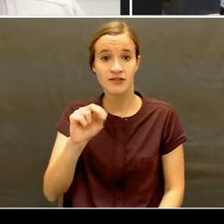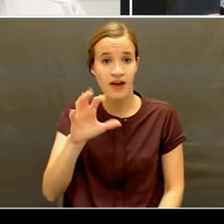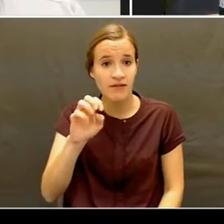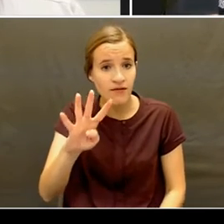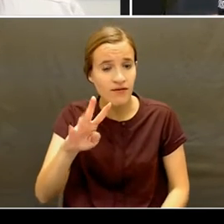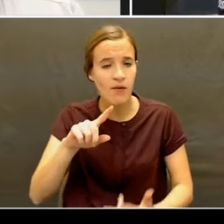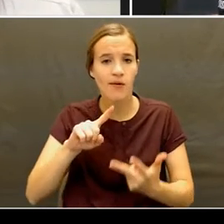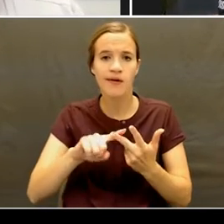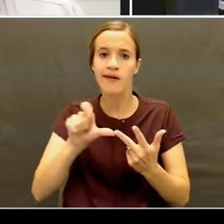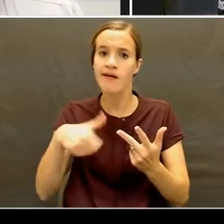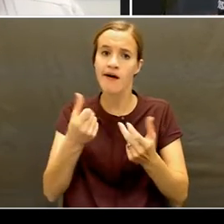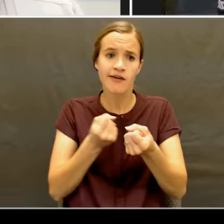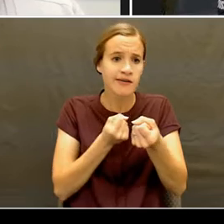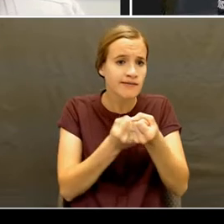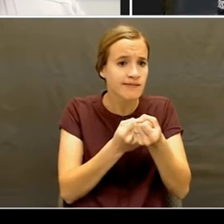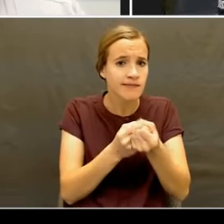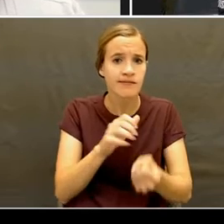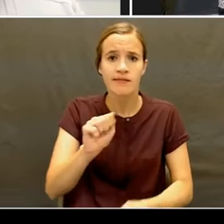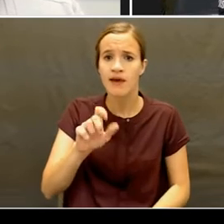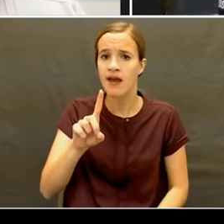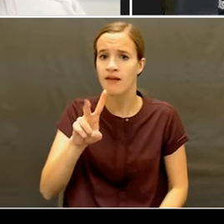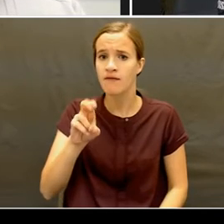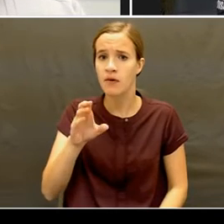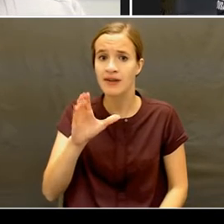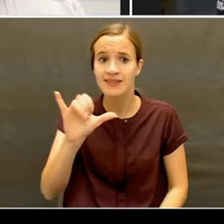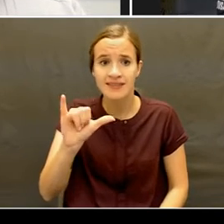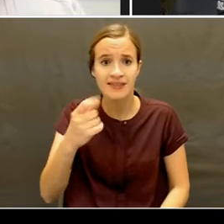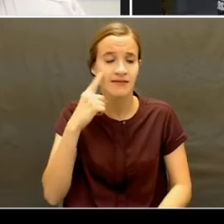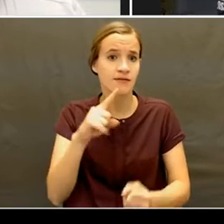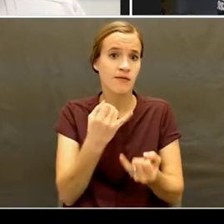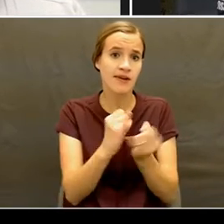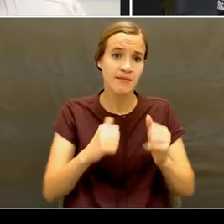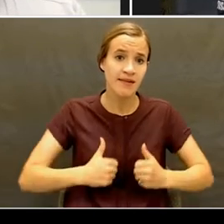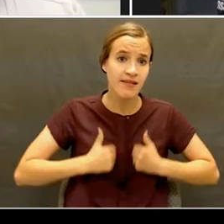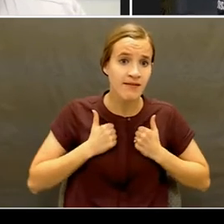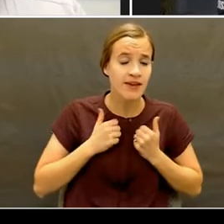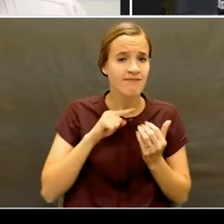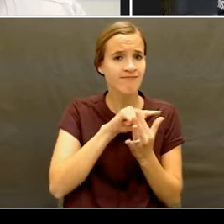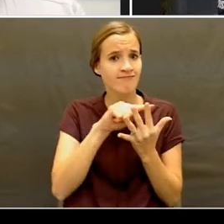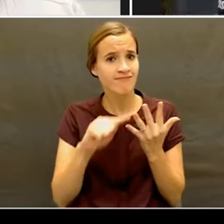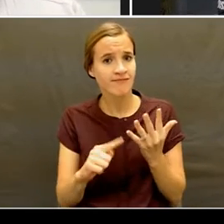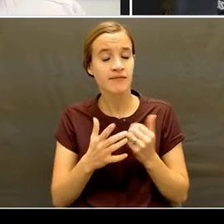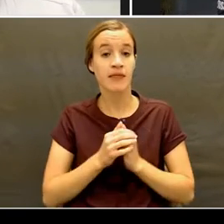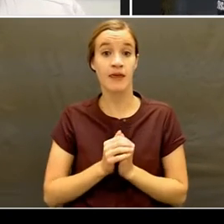Independent Living advocacy all around the country. And uh we kind of wanted to talk to some